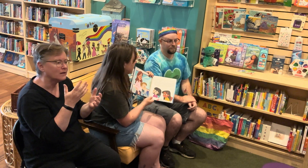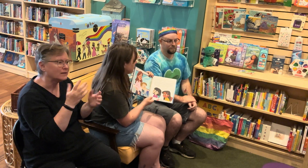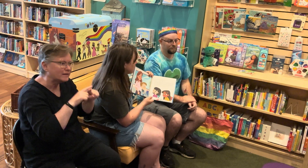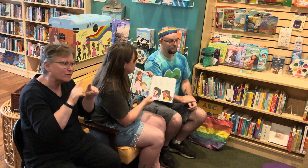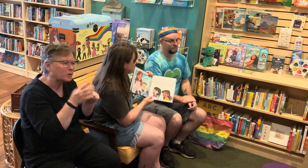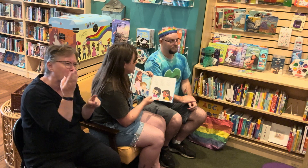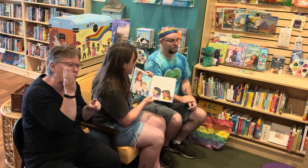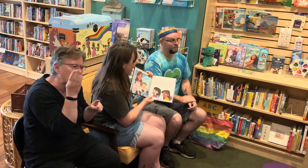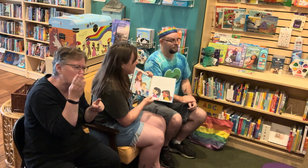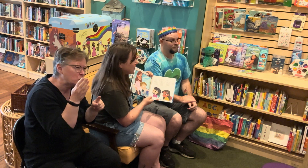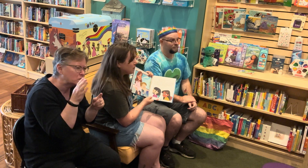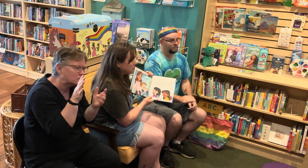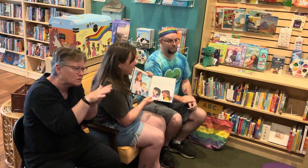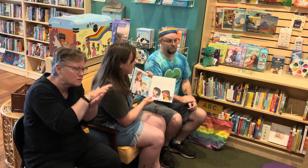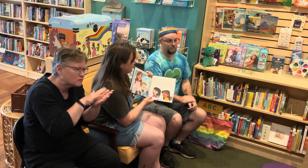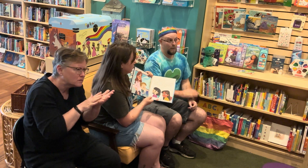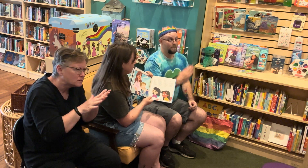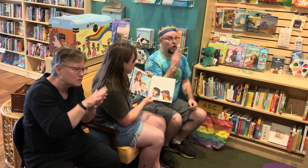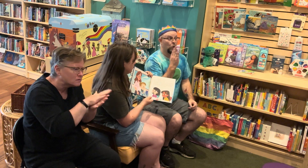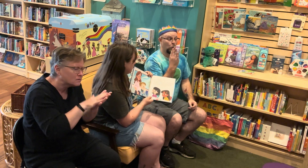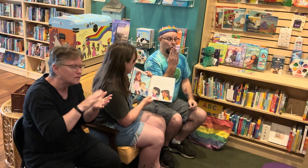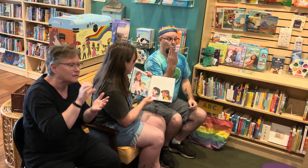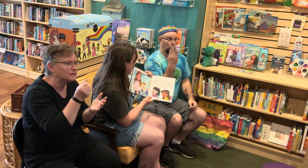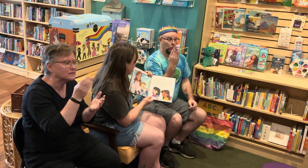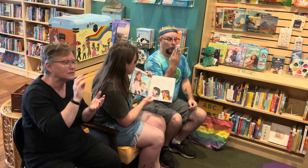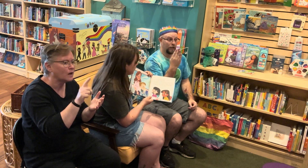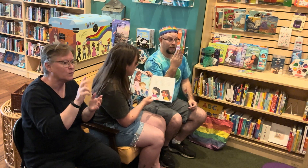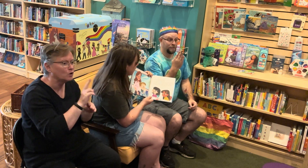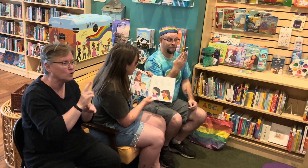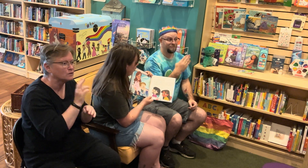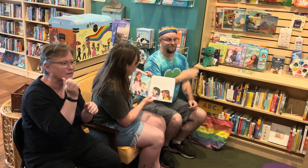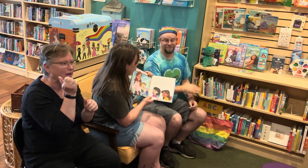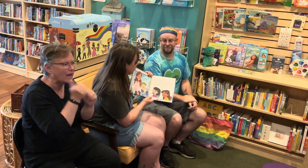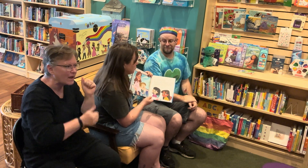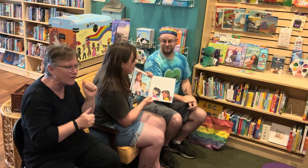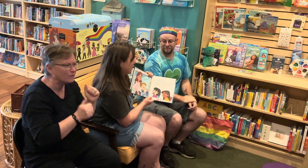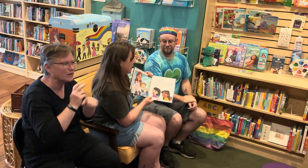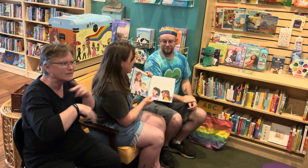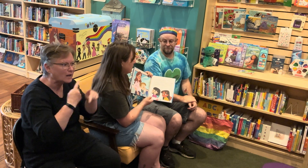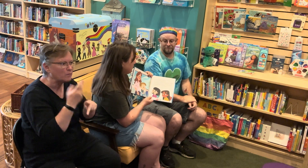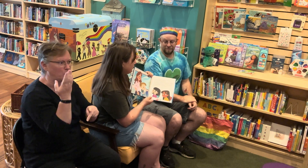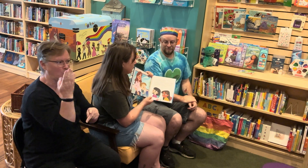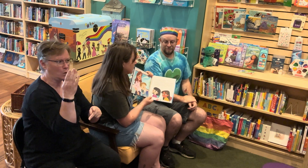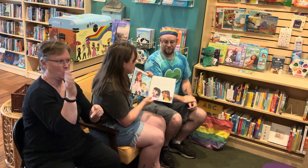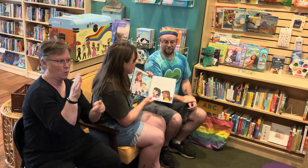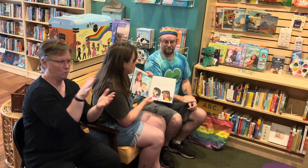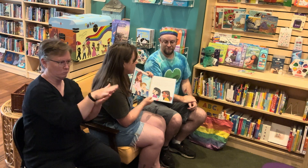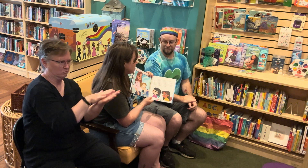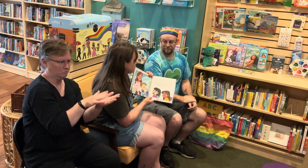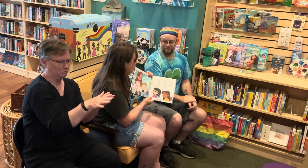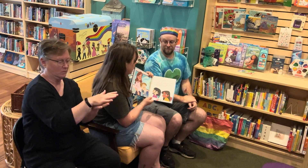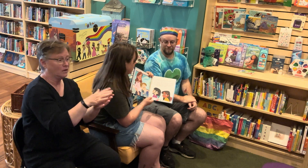"Samuel used every shade of blue!" He's created a whole world with it. Some of us use all the